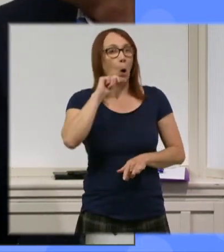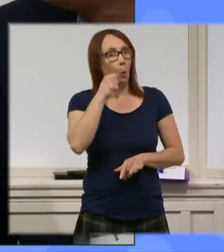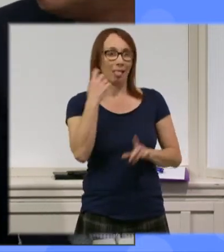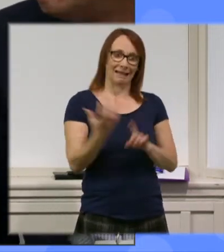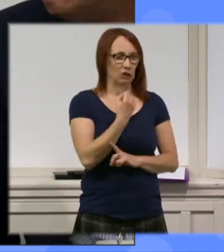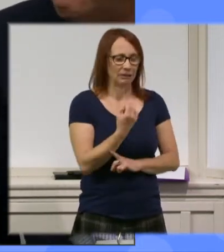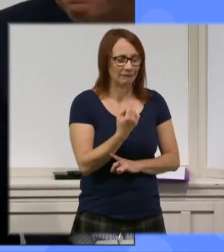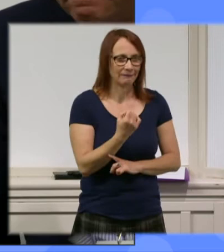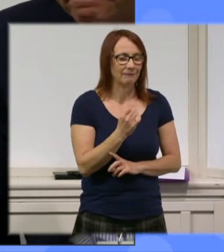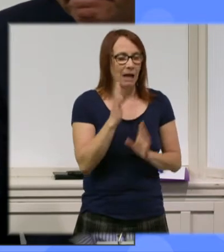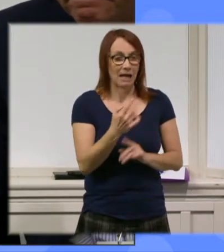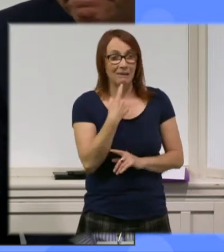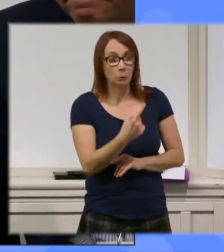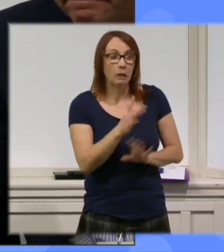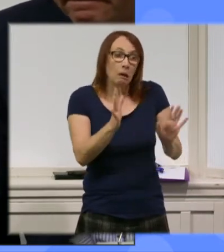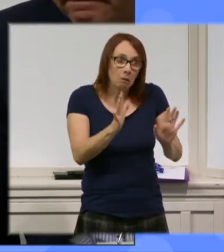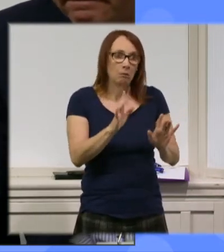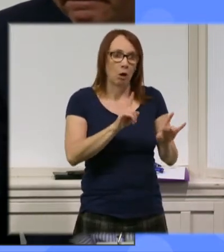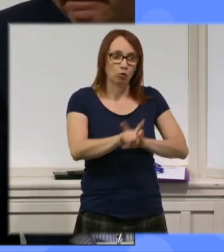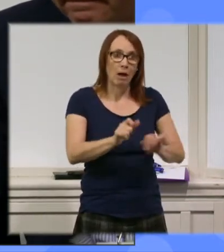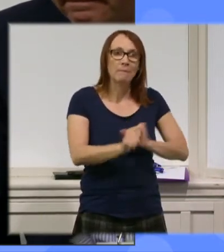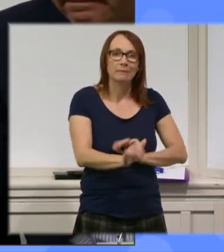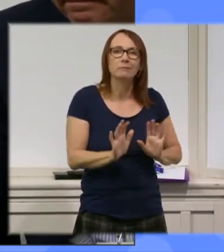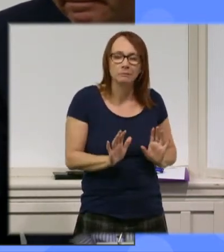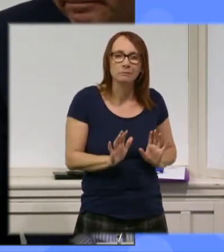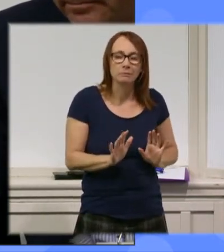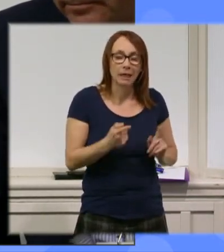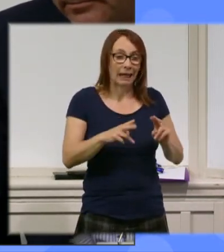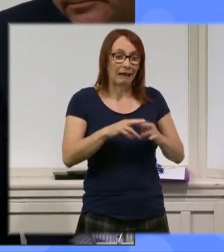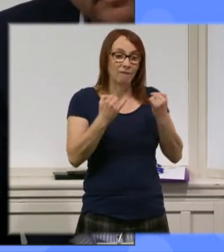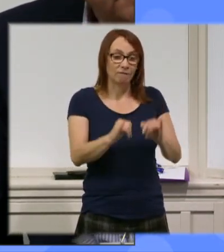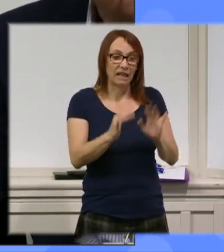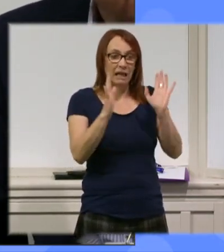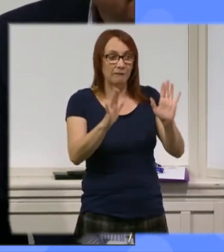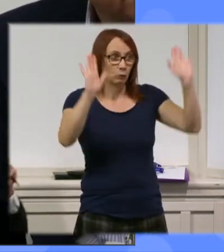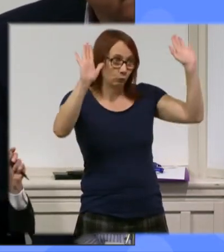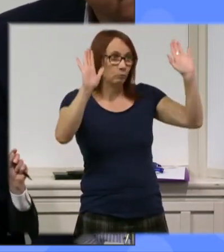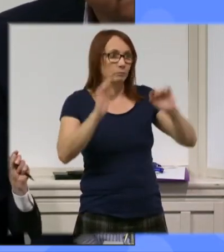I can and if I haven't done enough than that and then I have to be held to account for that